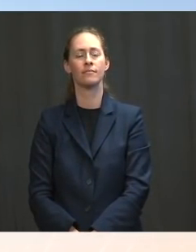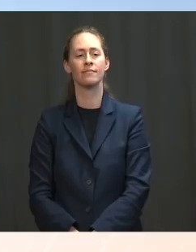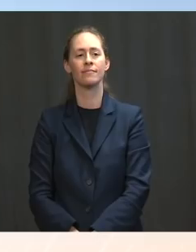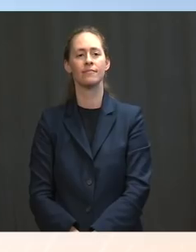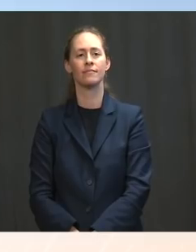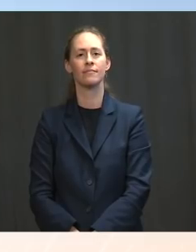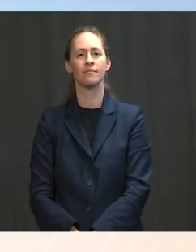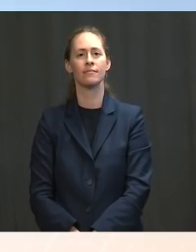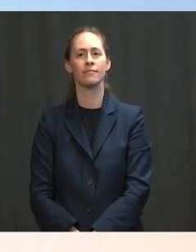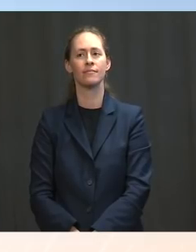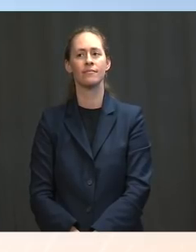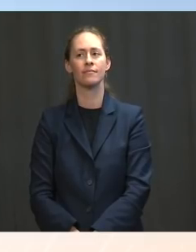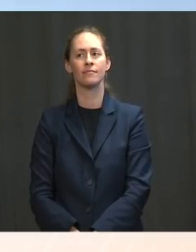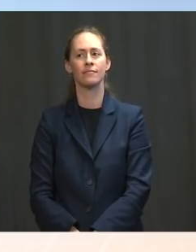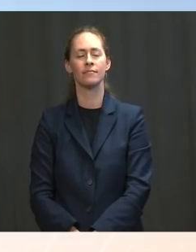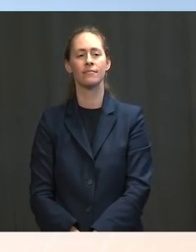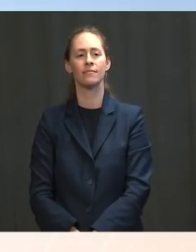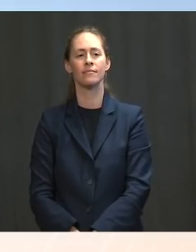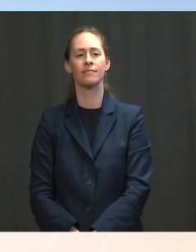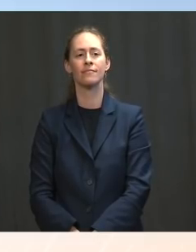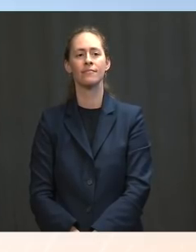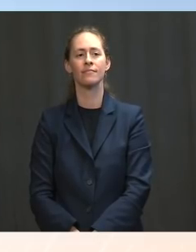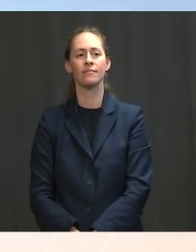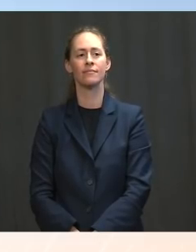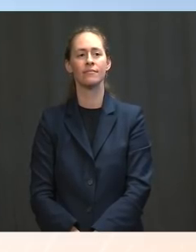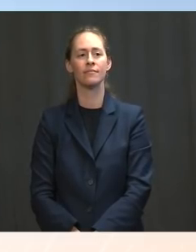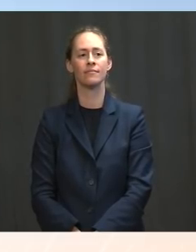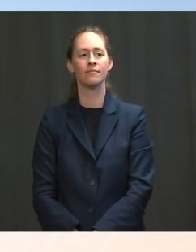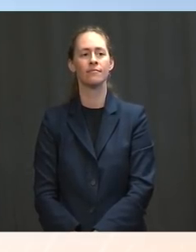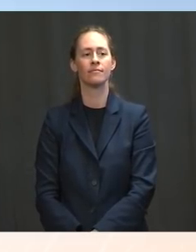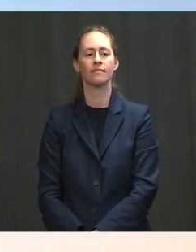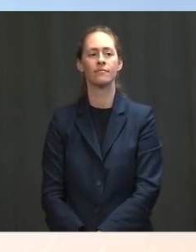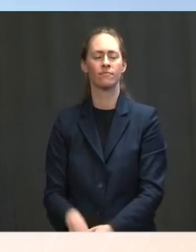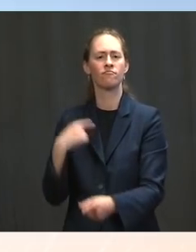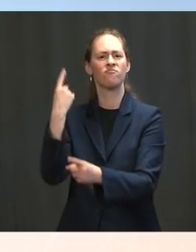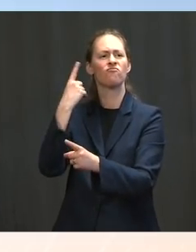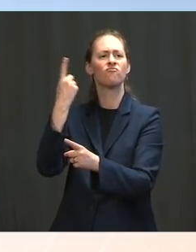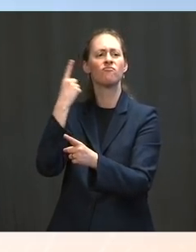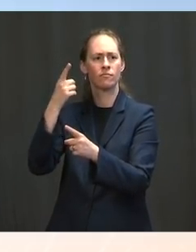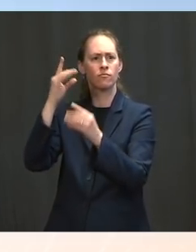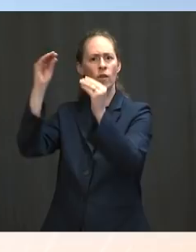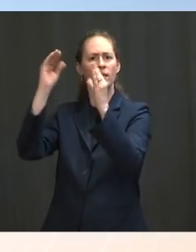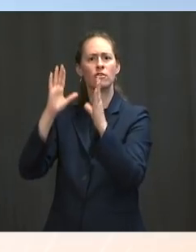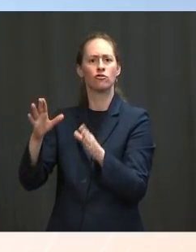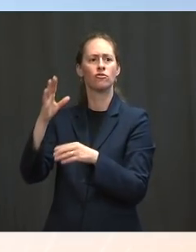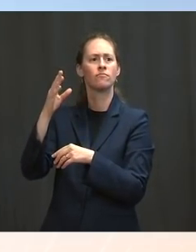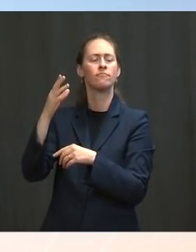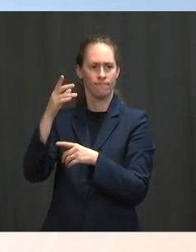and will be teaching down the road at Howard. She said this morning that it took protest, the threat of legal action,